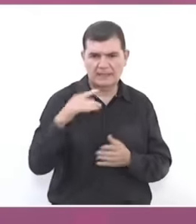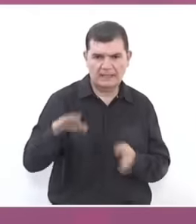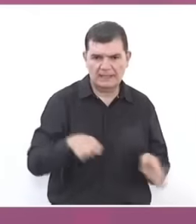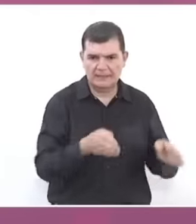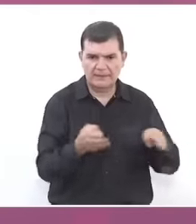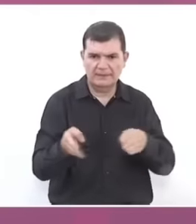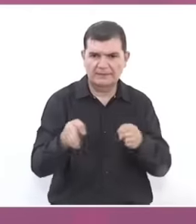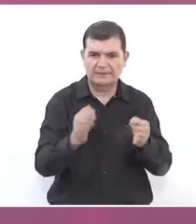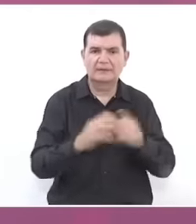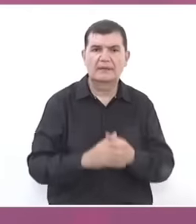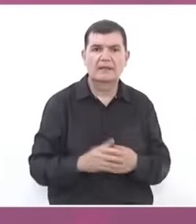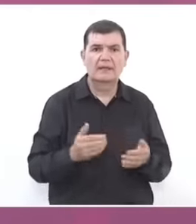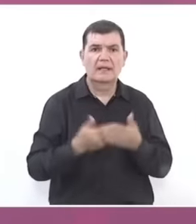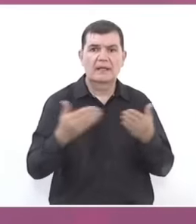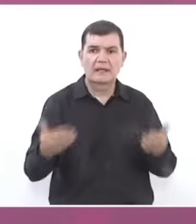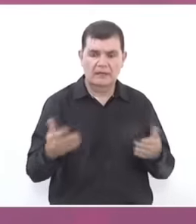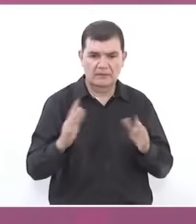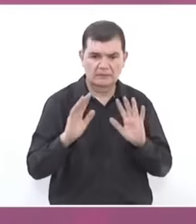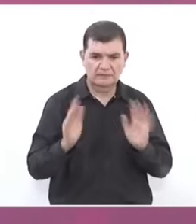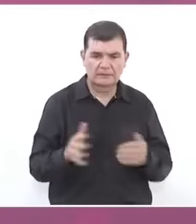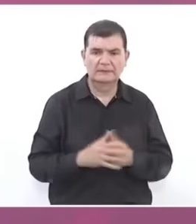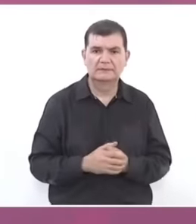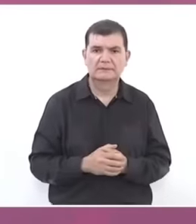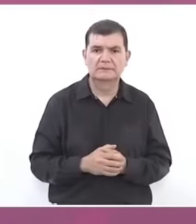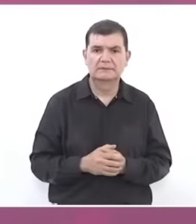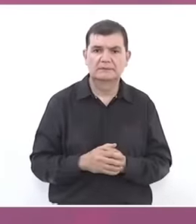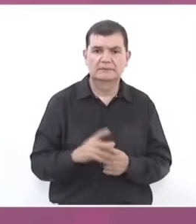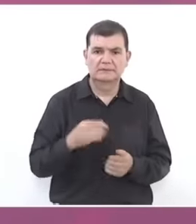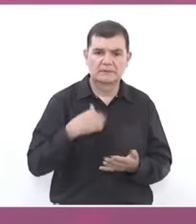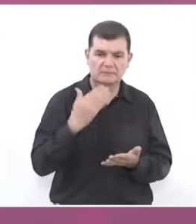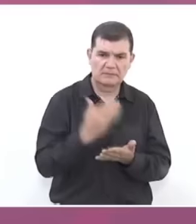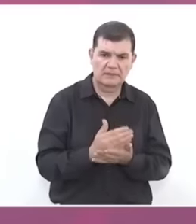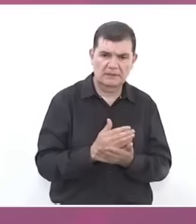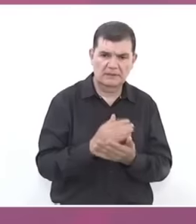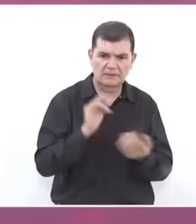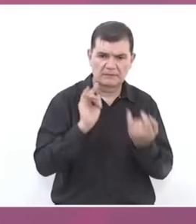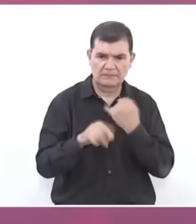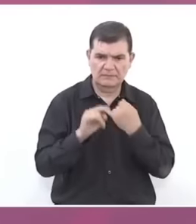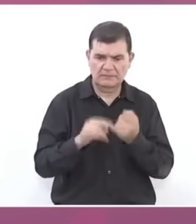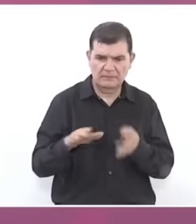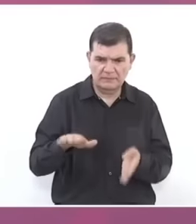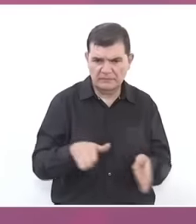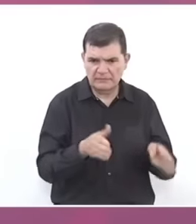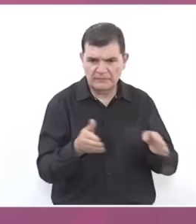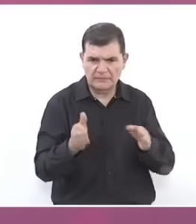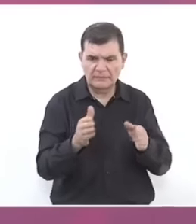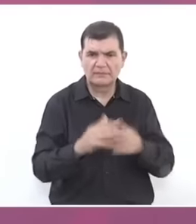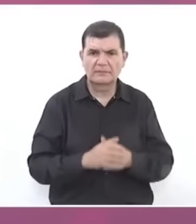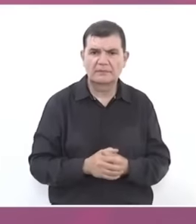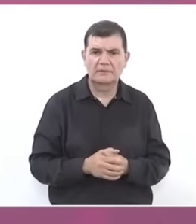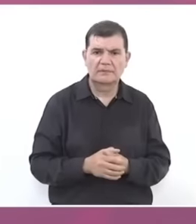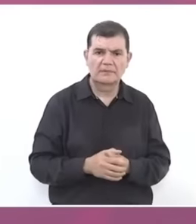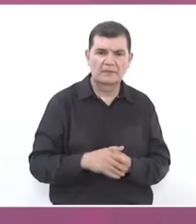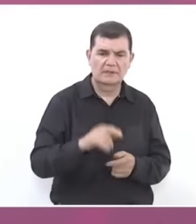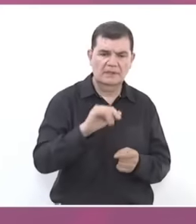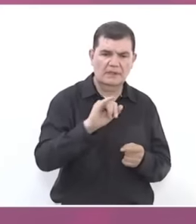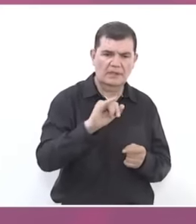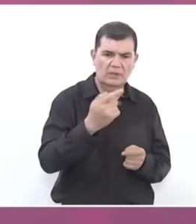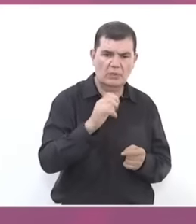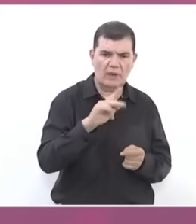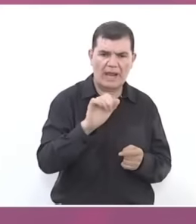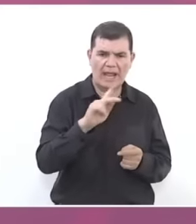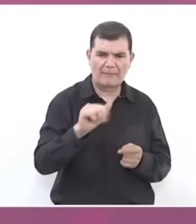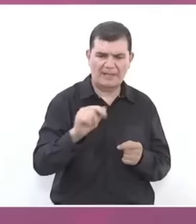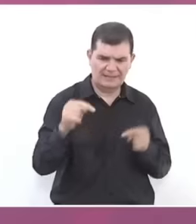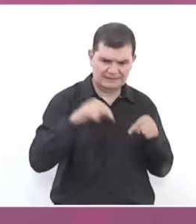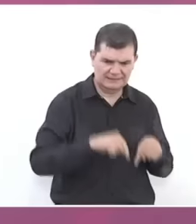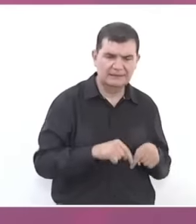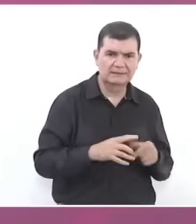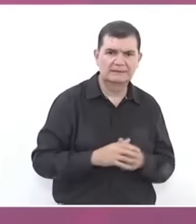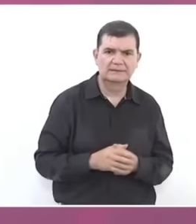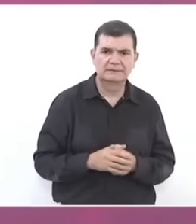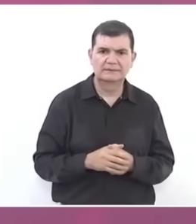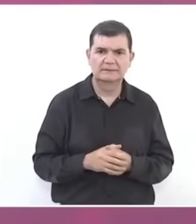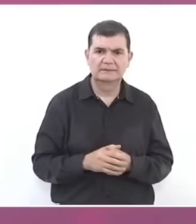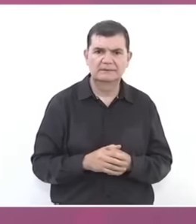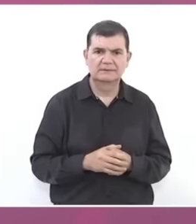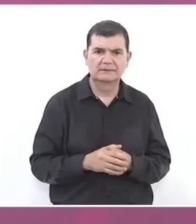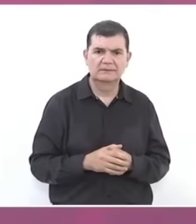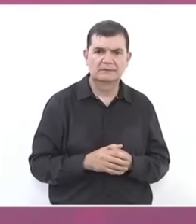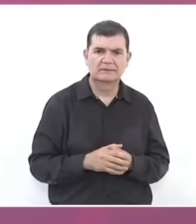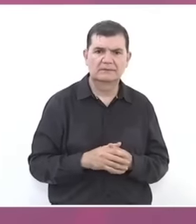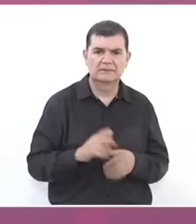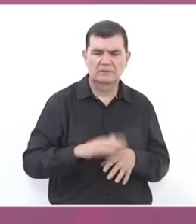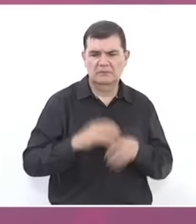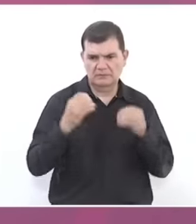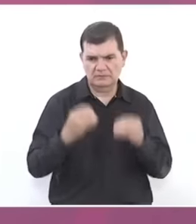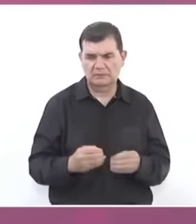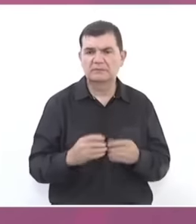and now that they stopped us on the road on a beautiful road to here, it was a commitment